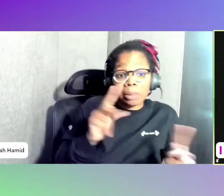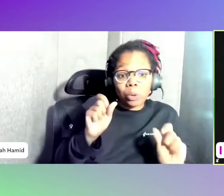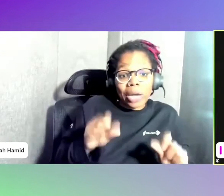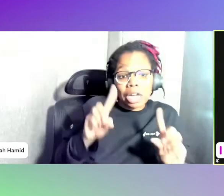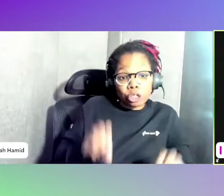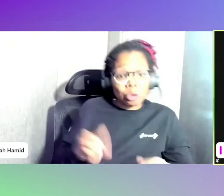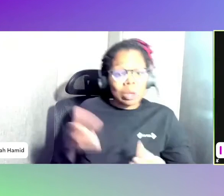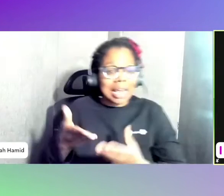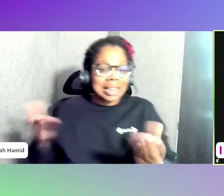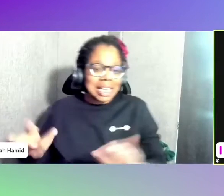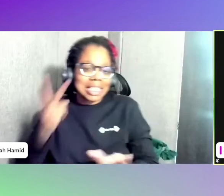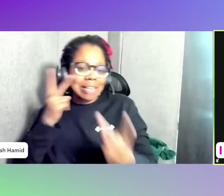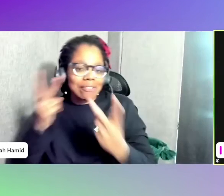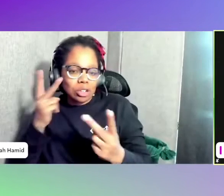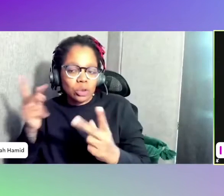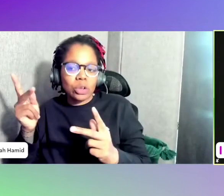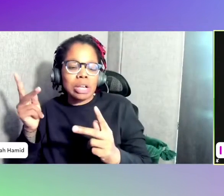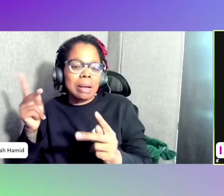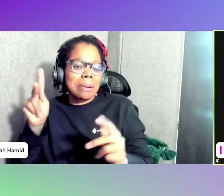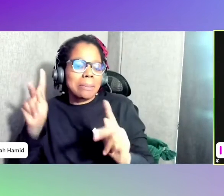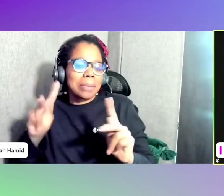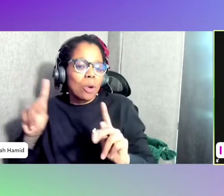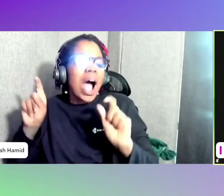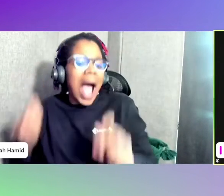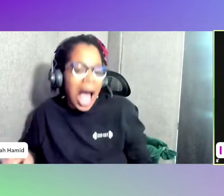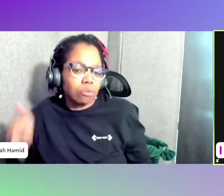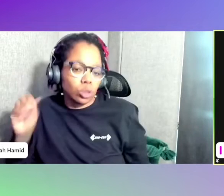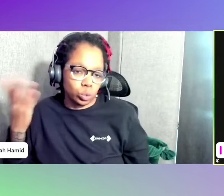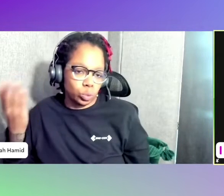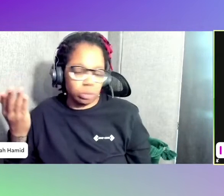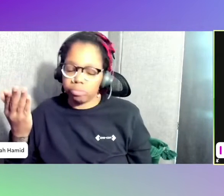designers, and we need sided designers and allies, but we don't need as an artificial divide between the things that